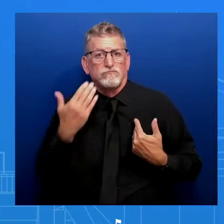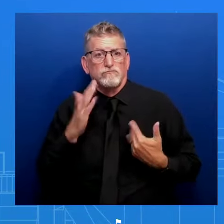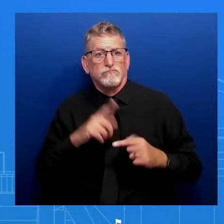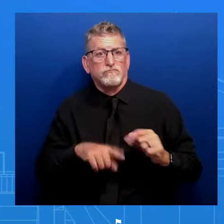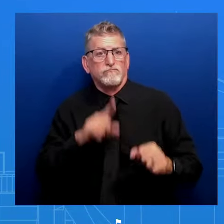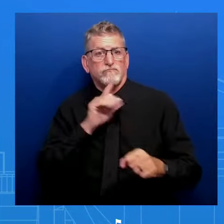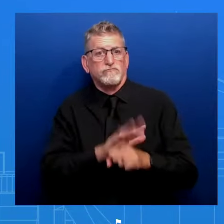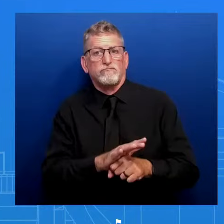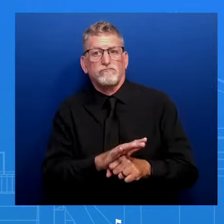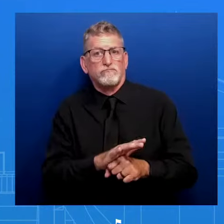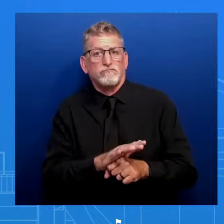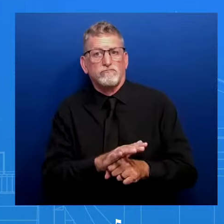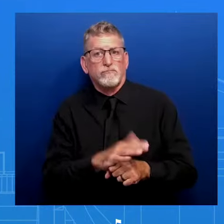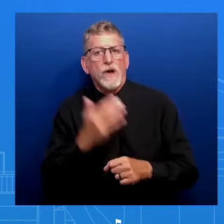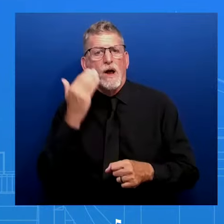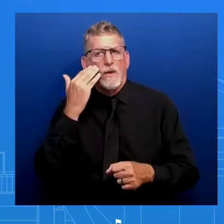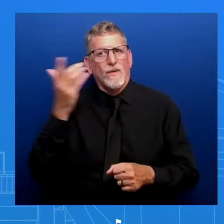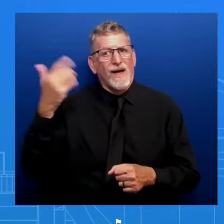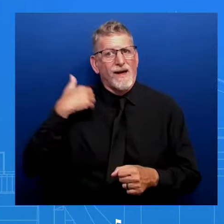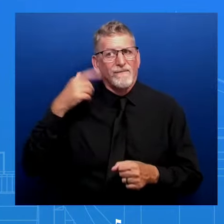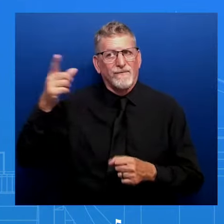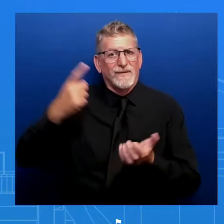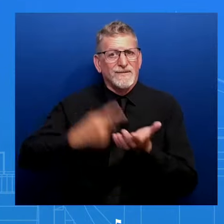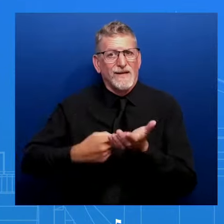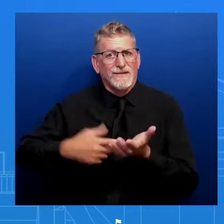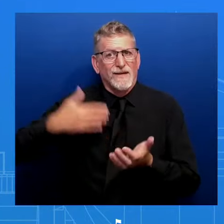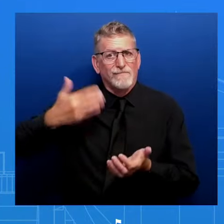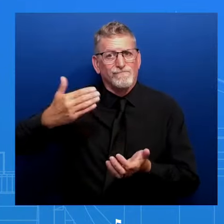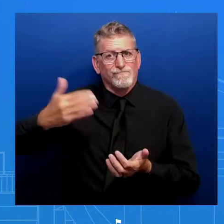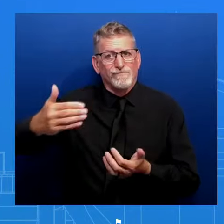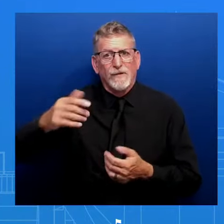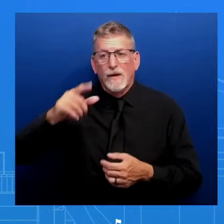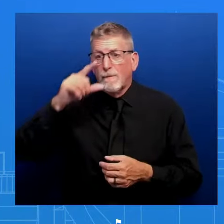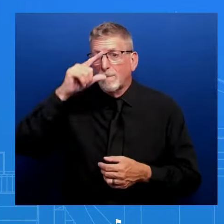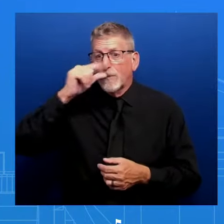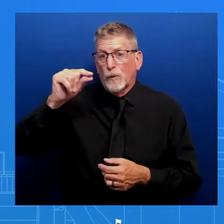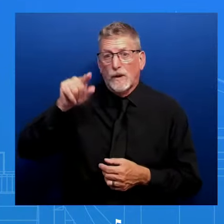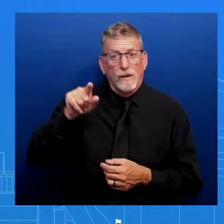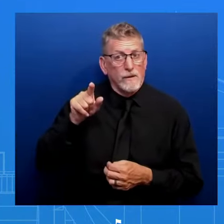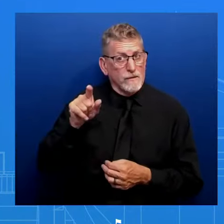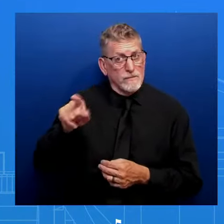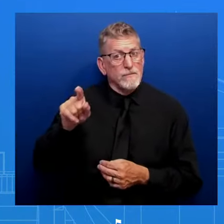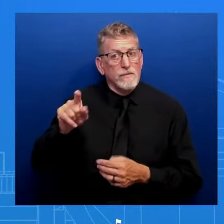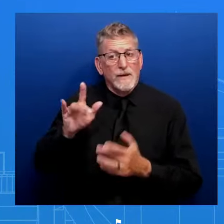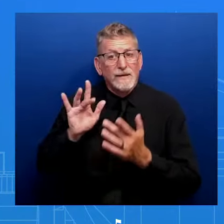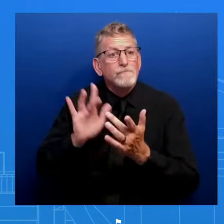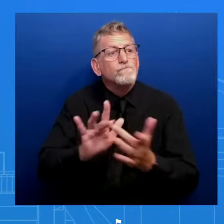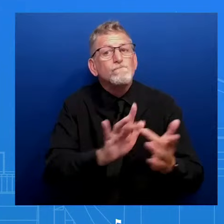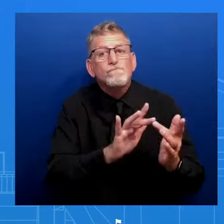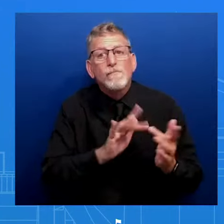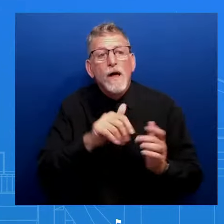that Mr. Putin is reaching out to other countries for help and support in fighting his war in Ukraine.